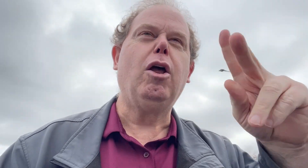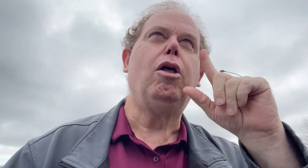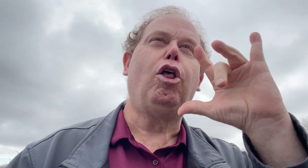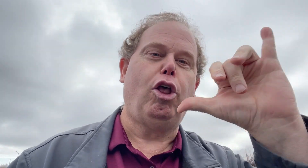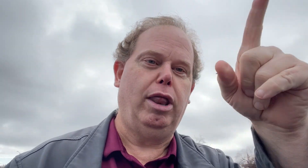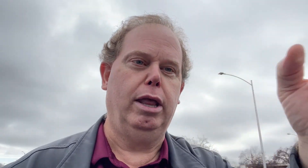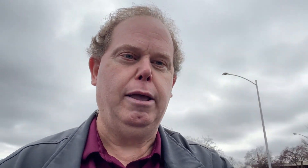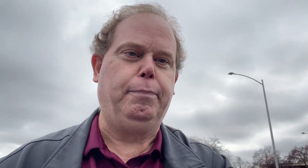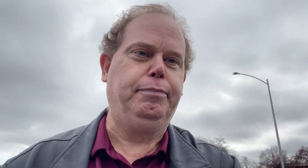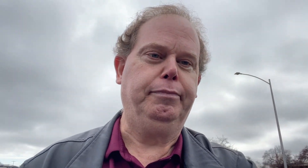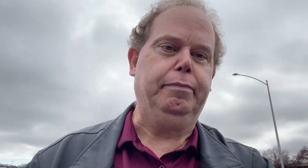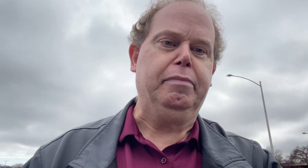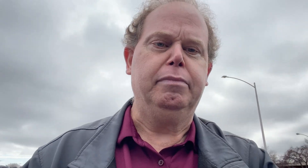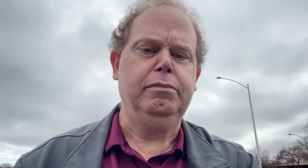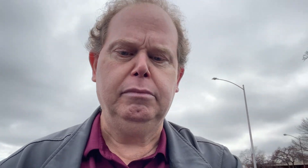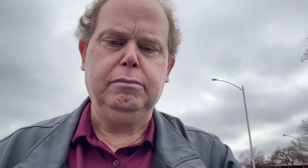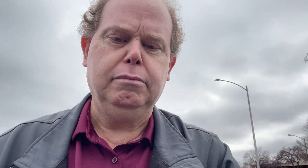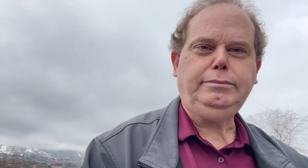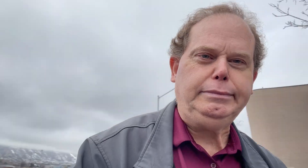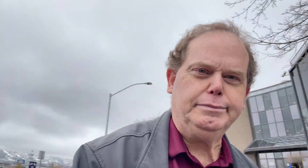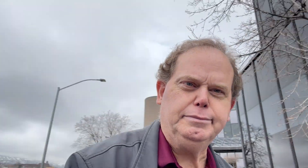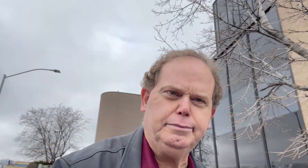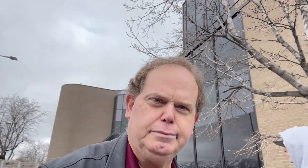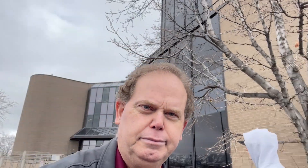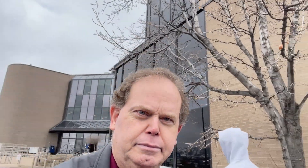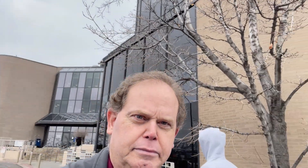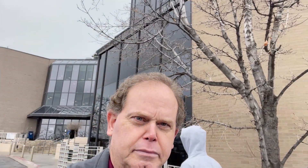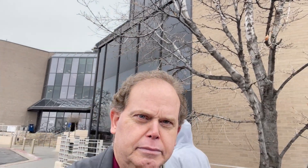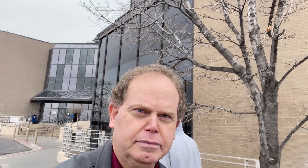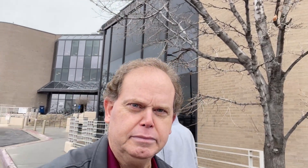Ok, let's look at the outside of the building what it looks like.